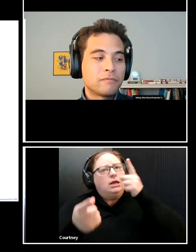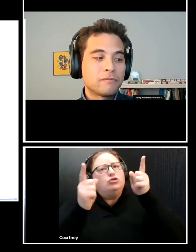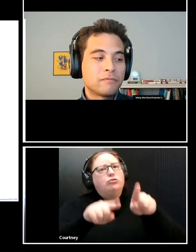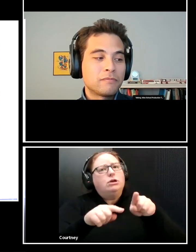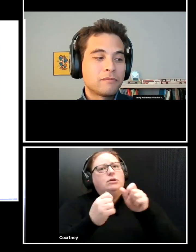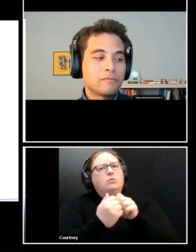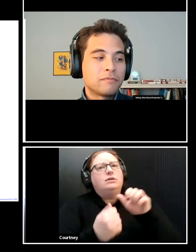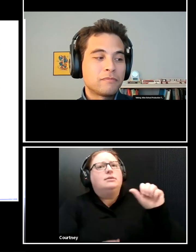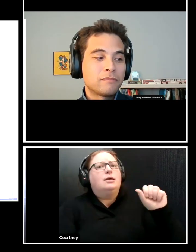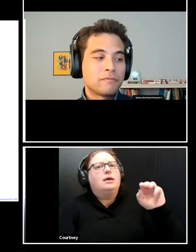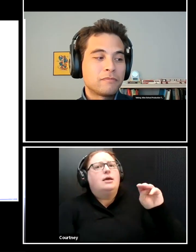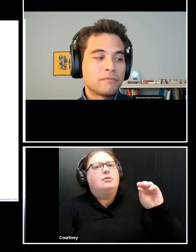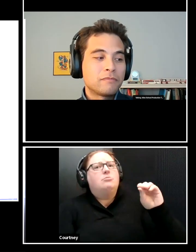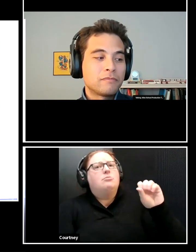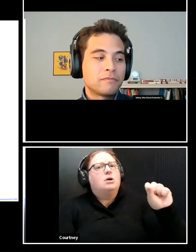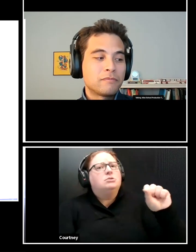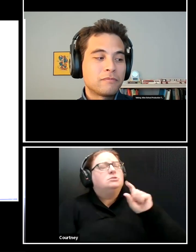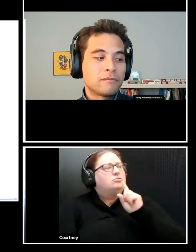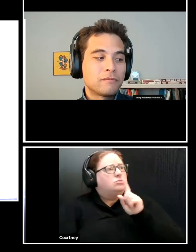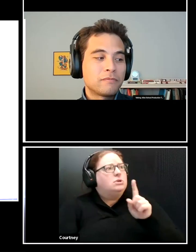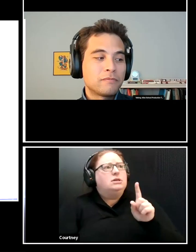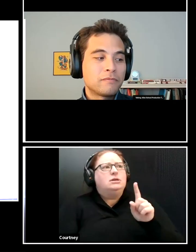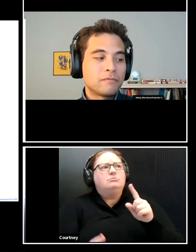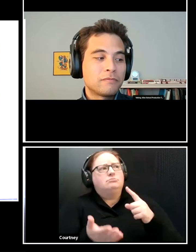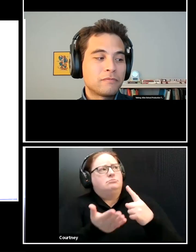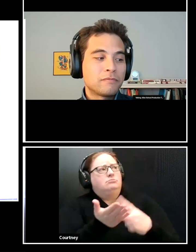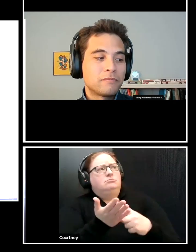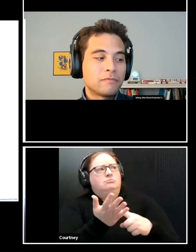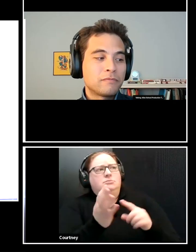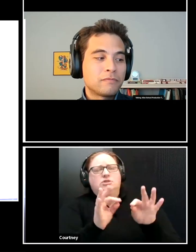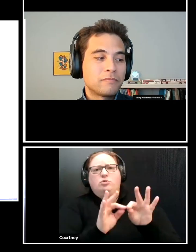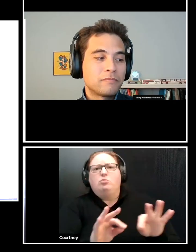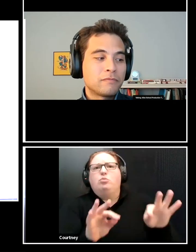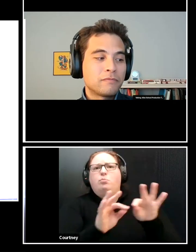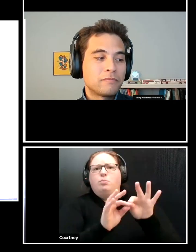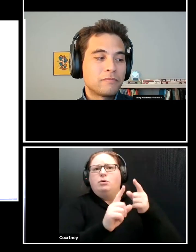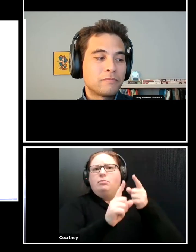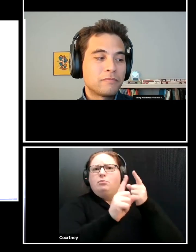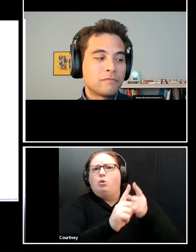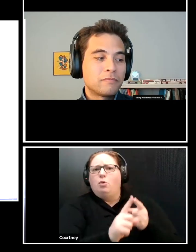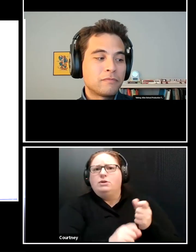you know, he brought up some really important um uh you know, points this morning about thinking